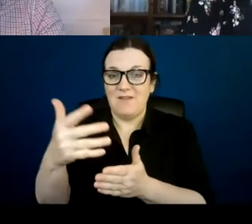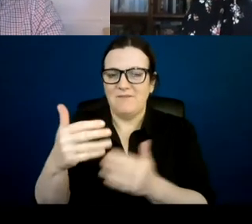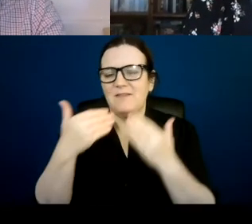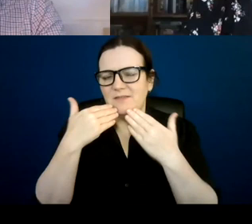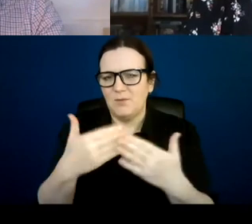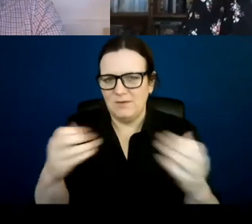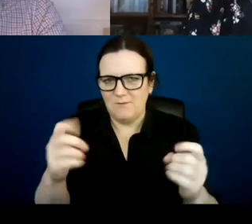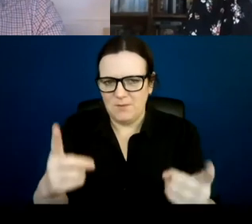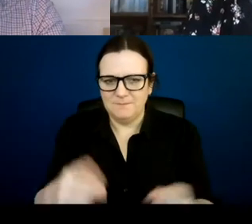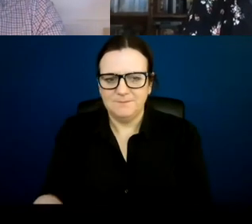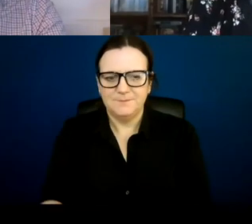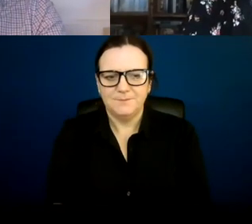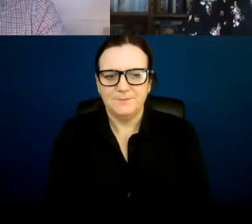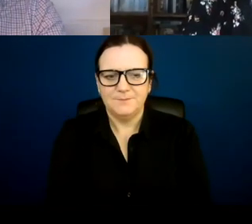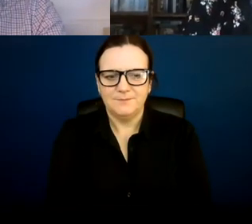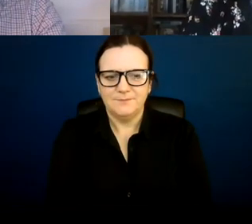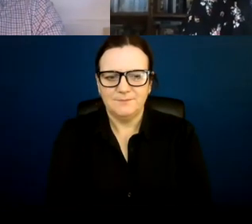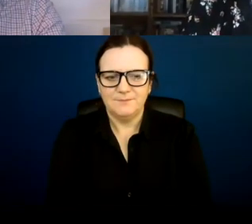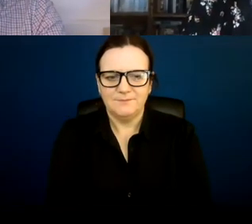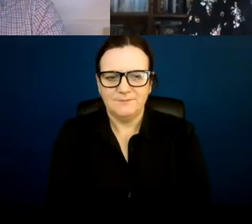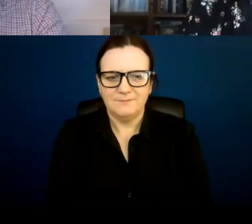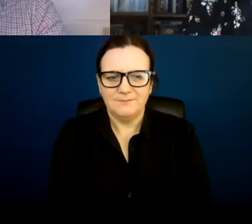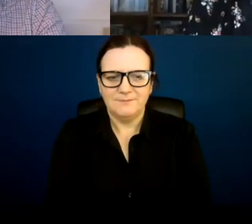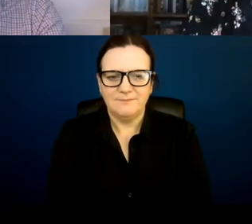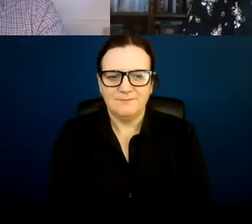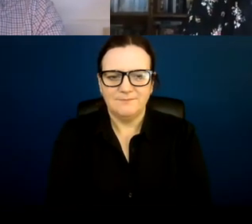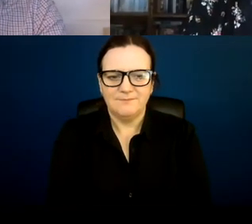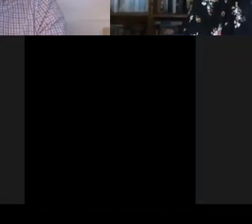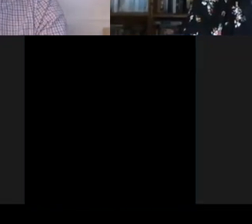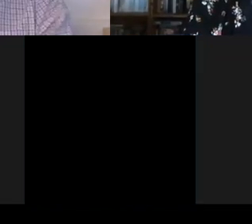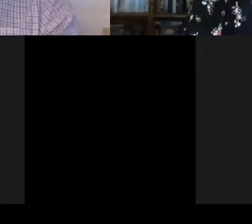(Short break)